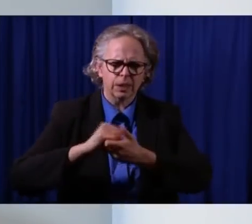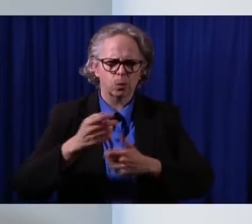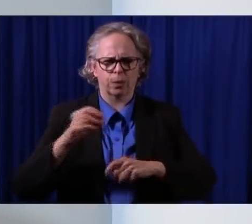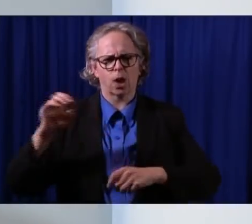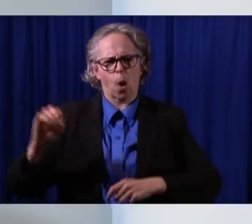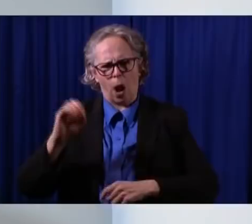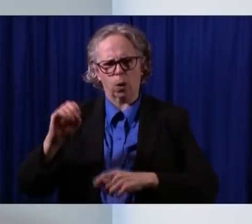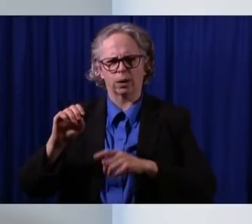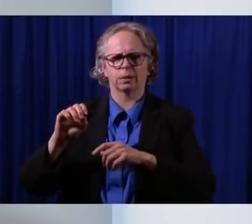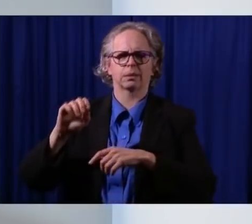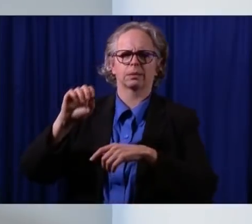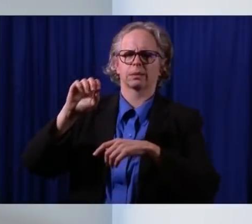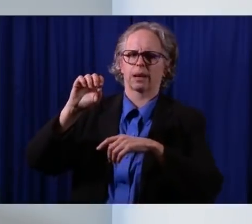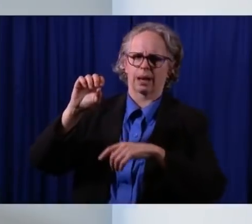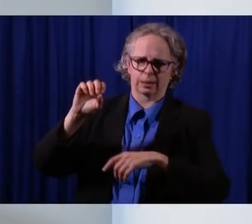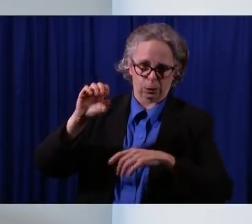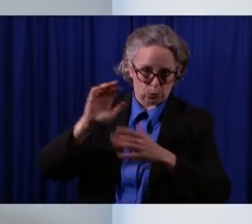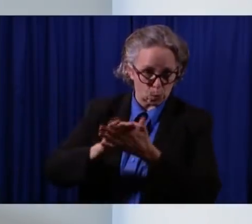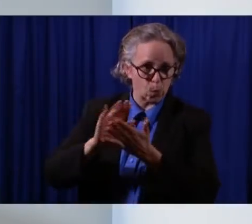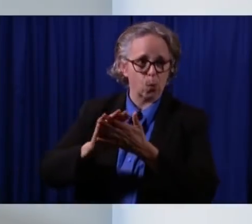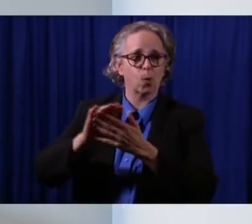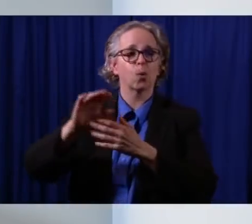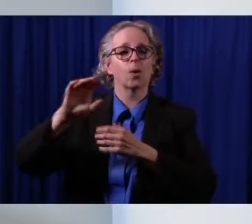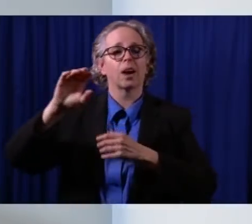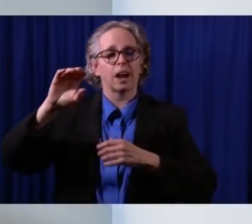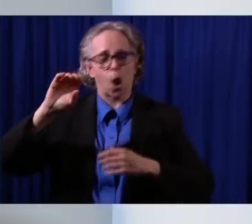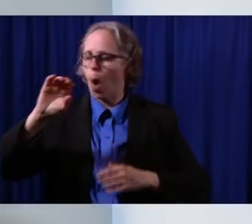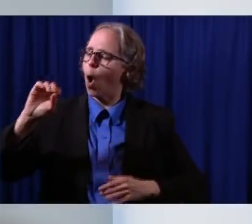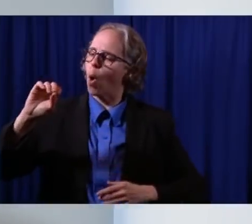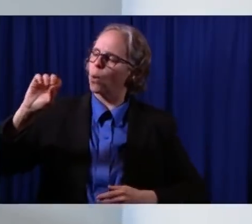PETITION DOES FOR YOUNG PEOPLE AND SOME OF US WHO ARE A LITTLE OLDER TOO, I GUESS.